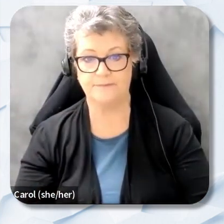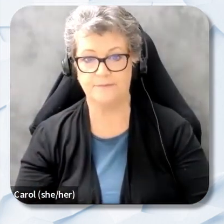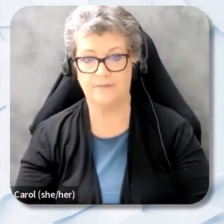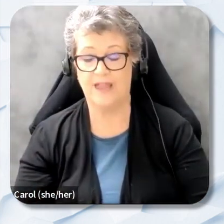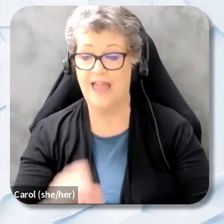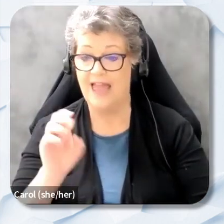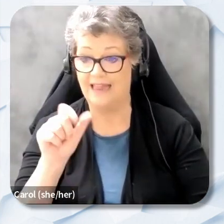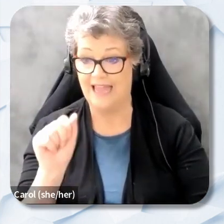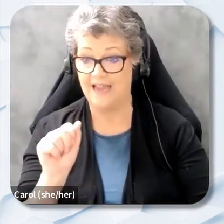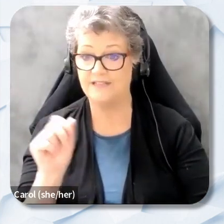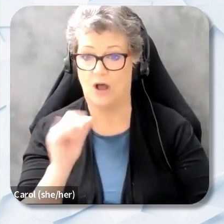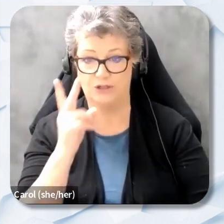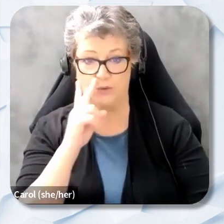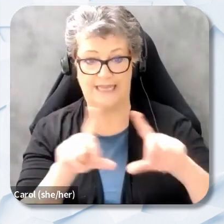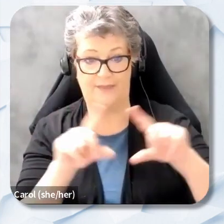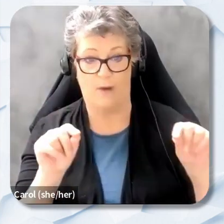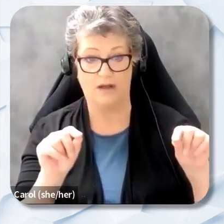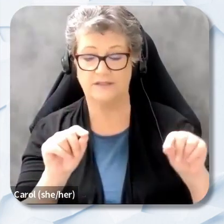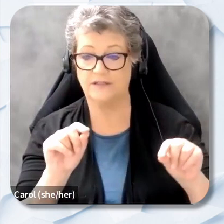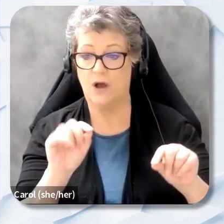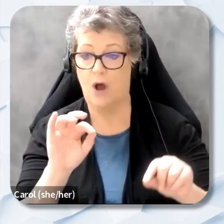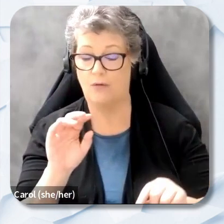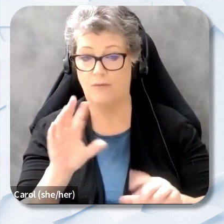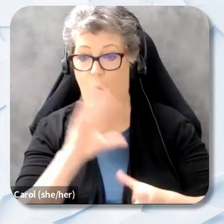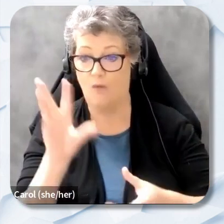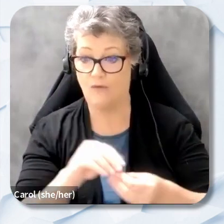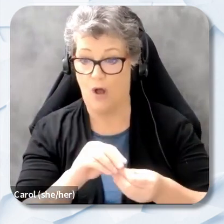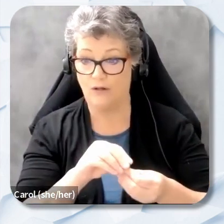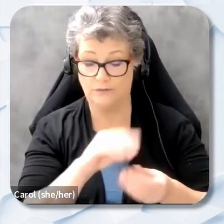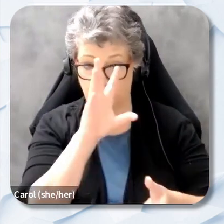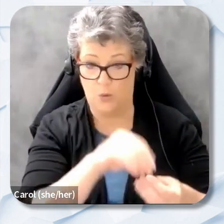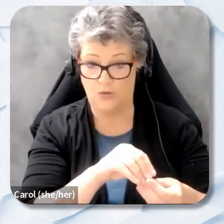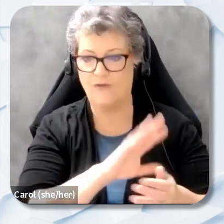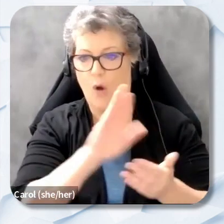LEAs will also see the box titled Overall Additional Total All Reported Years.